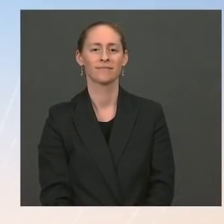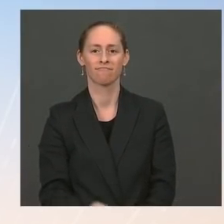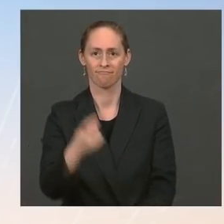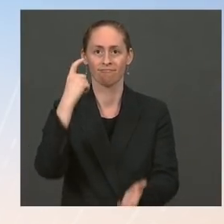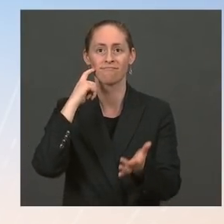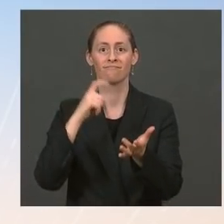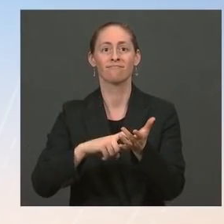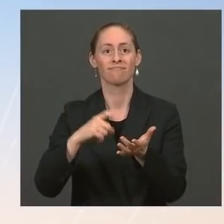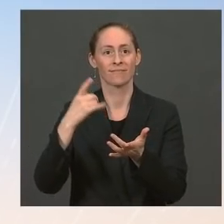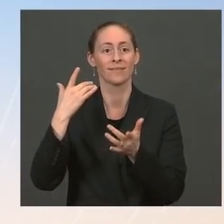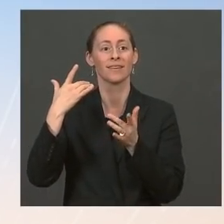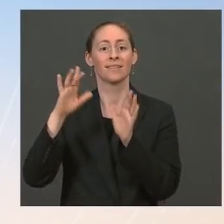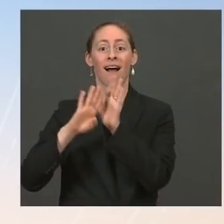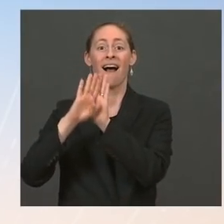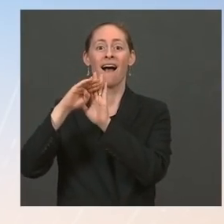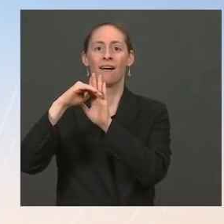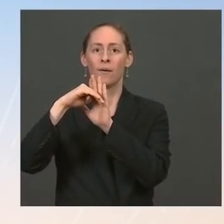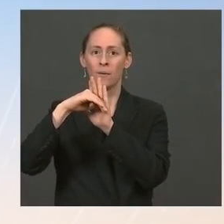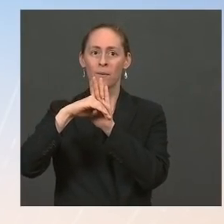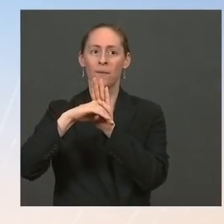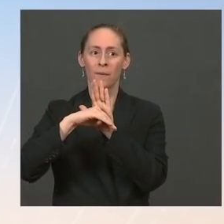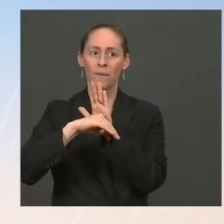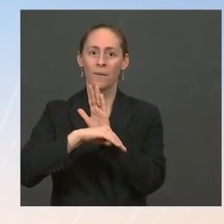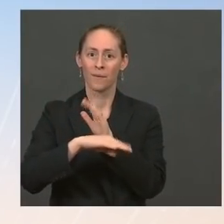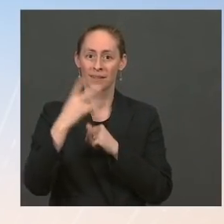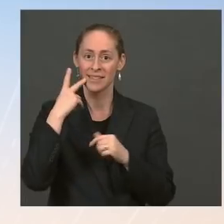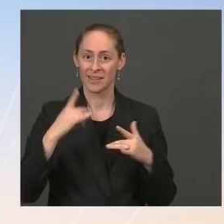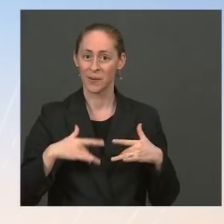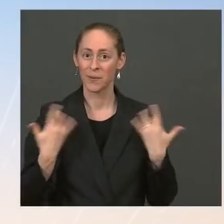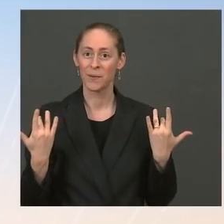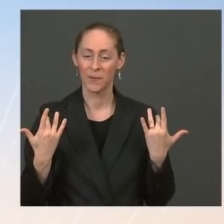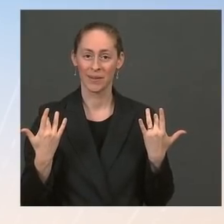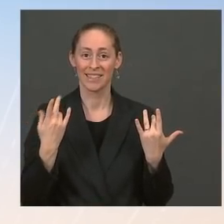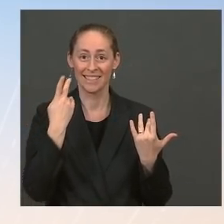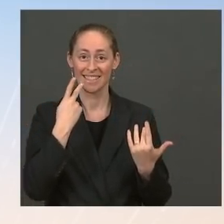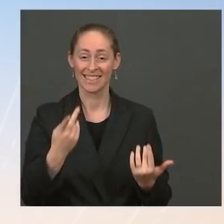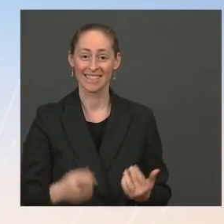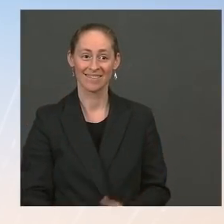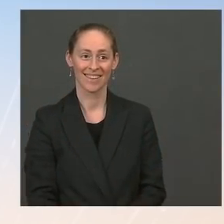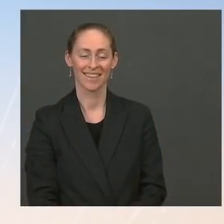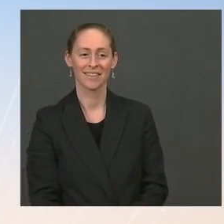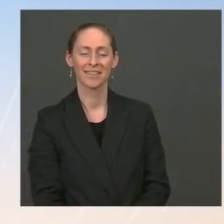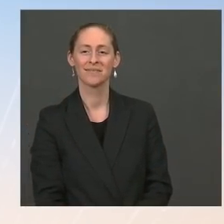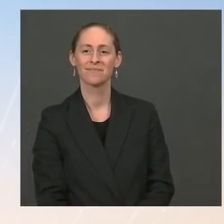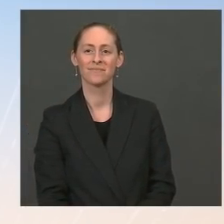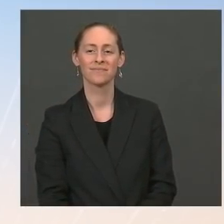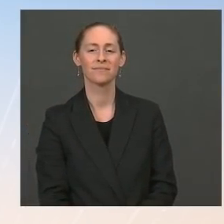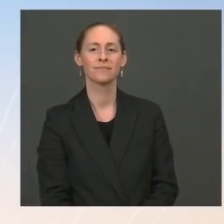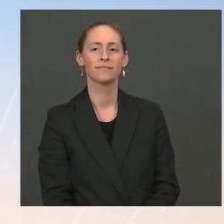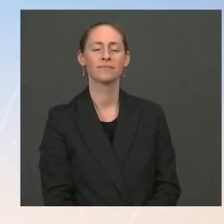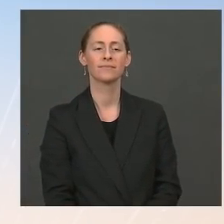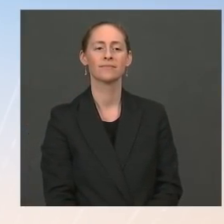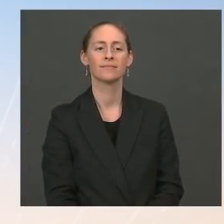No, the other chart would be good. Okay, great. So you can see here just the dramatic drop we've seen